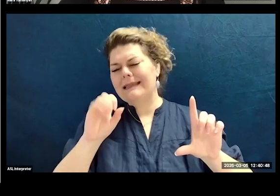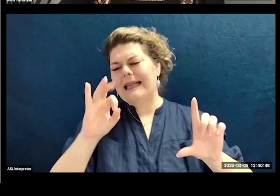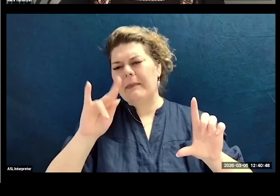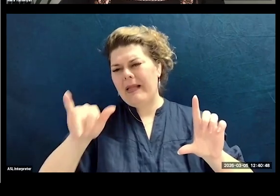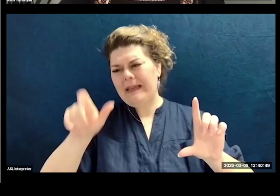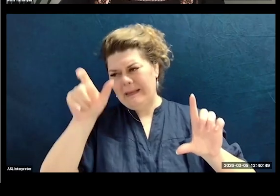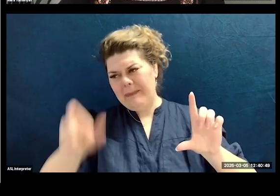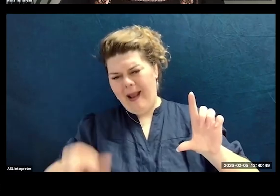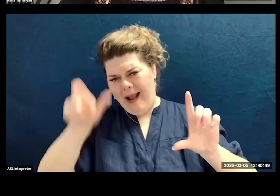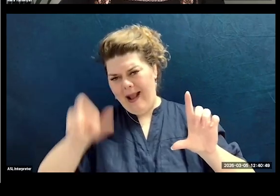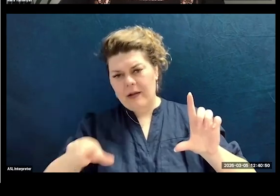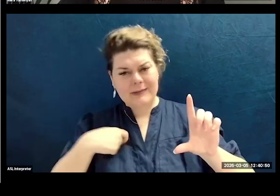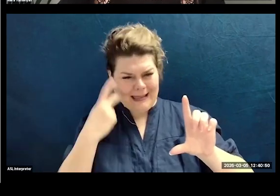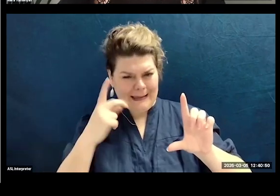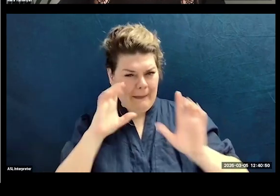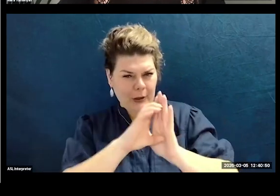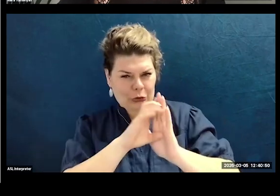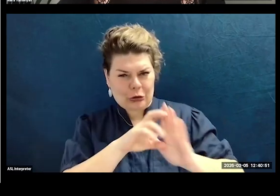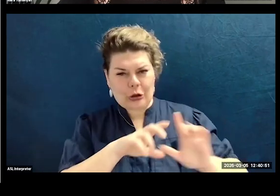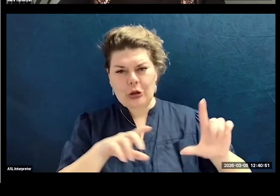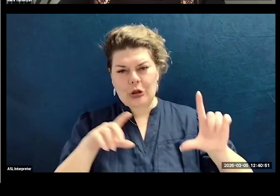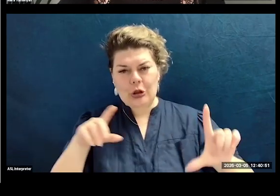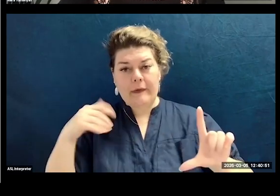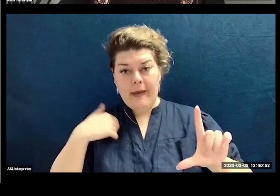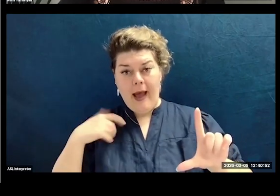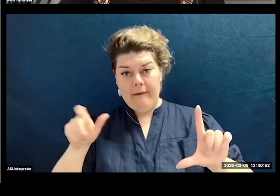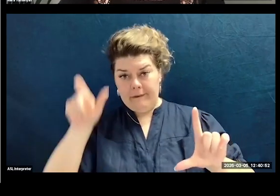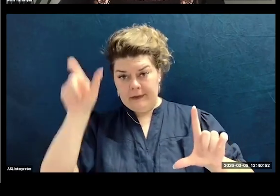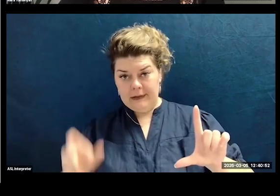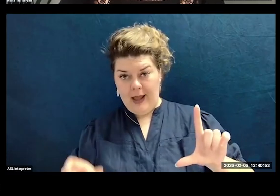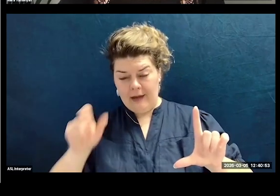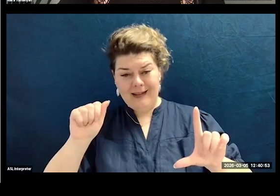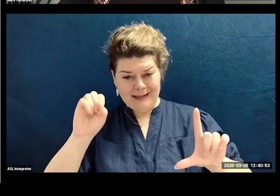As you see the screenshot, Accessibility Tags pane is opened,